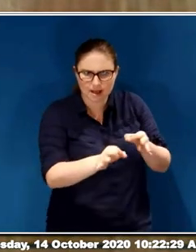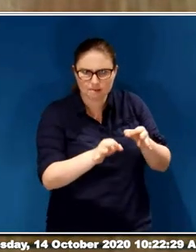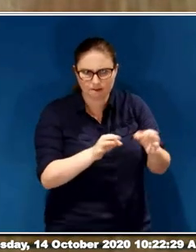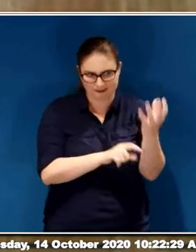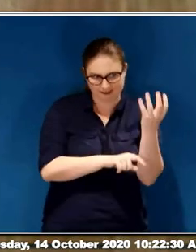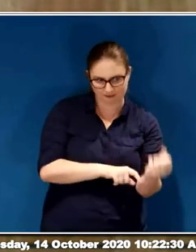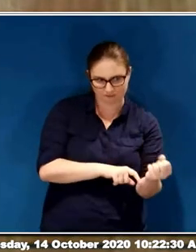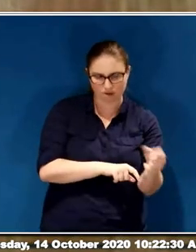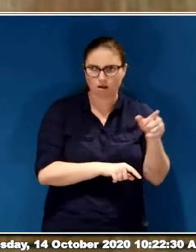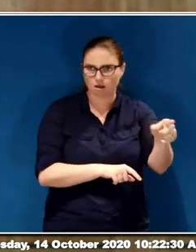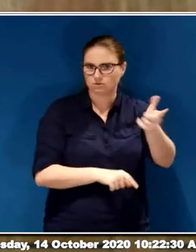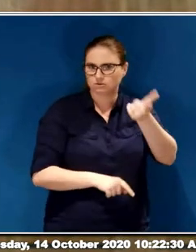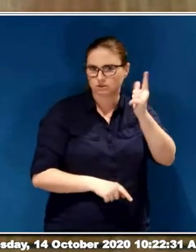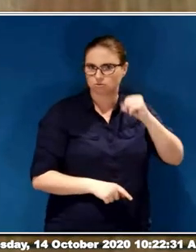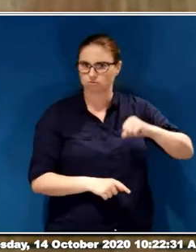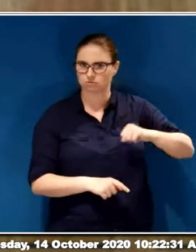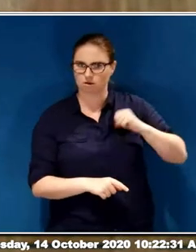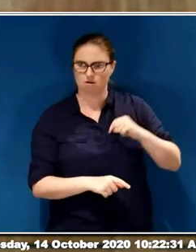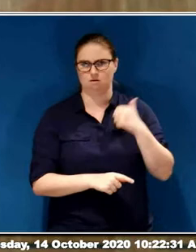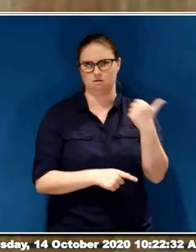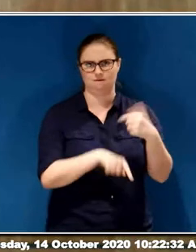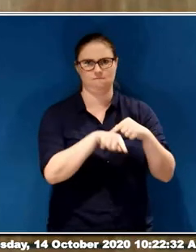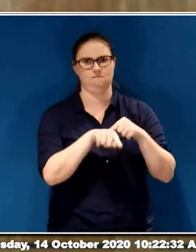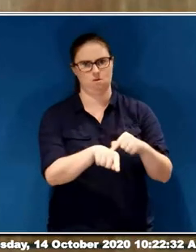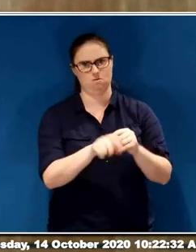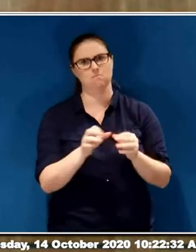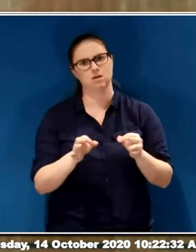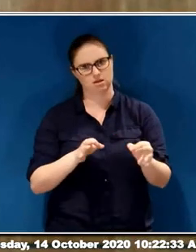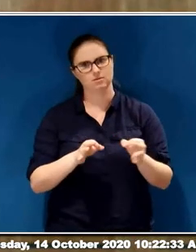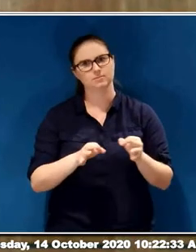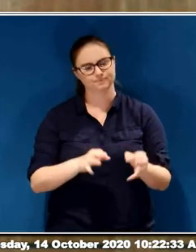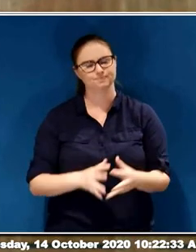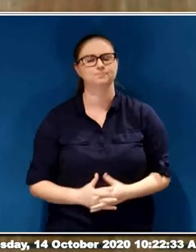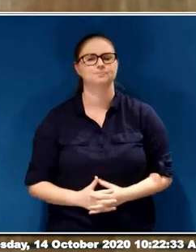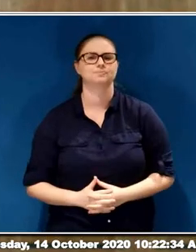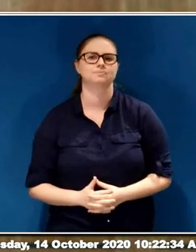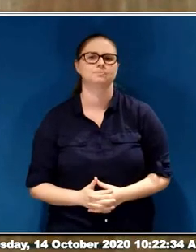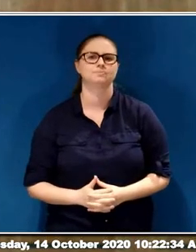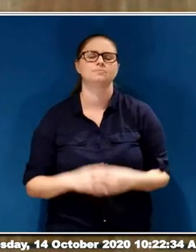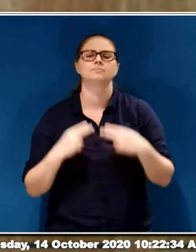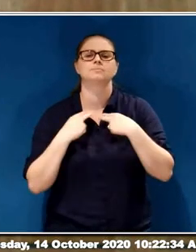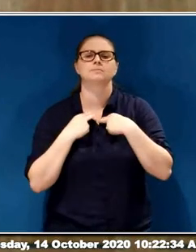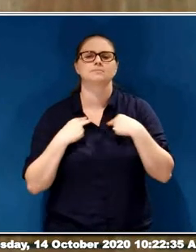Now, we've talked about some positive relationships he had… those years with friends, teachers.